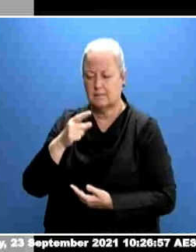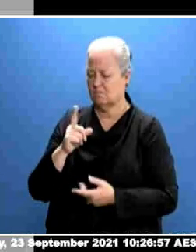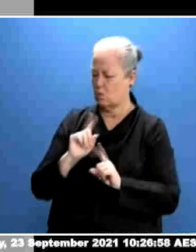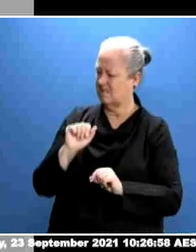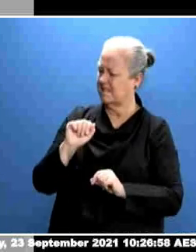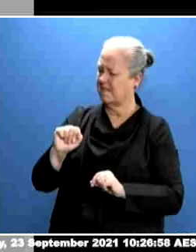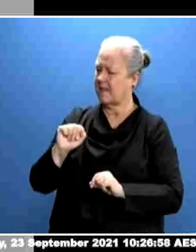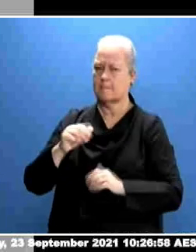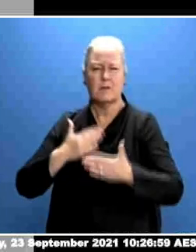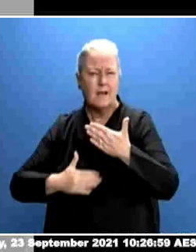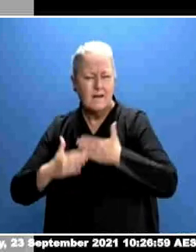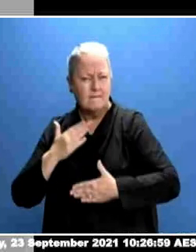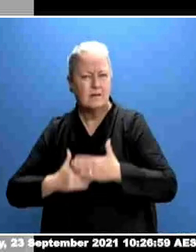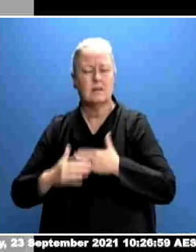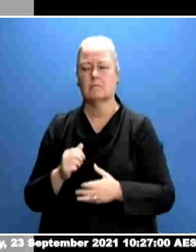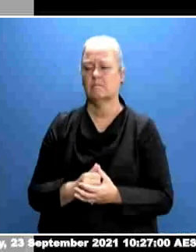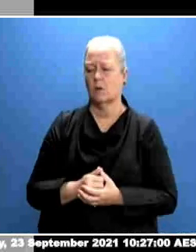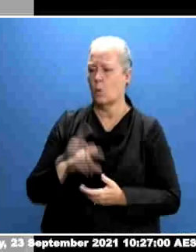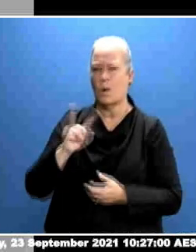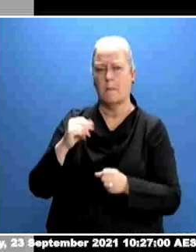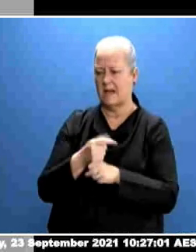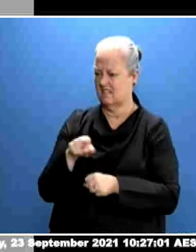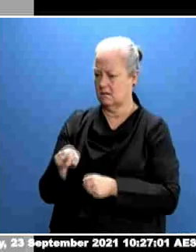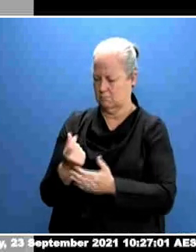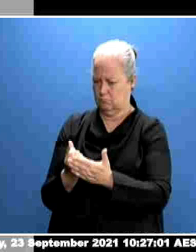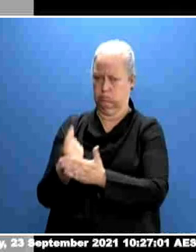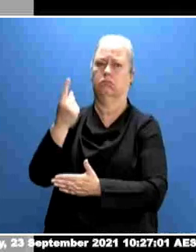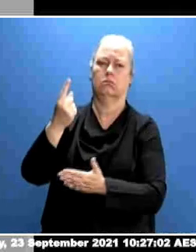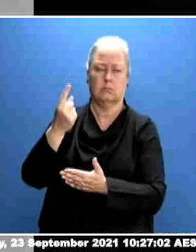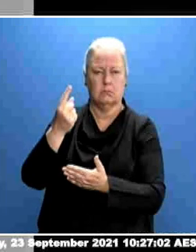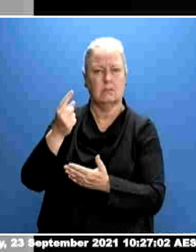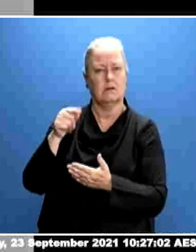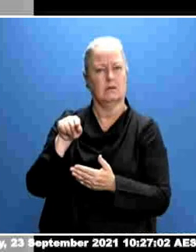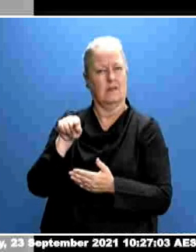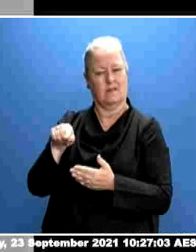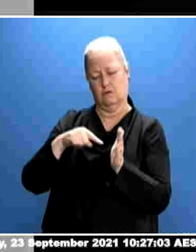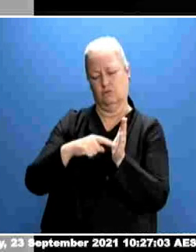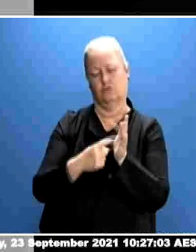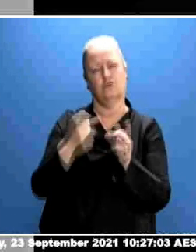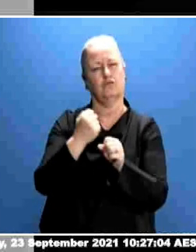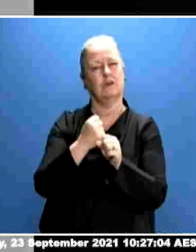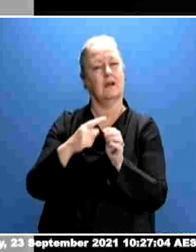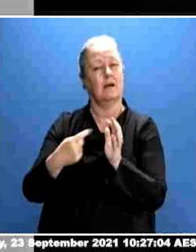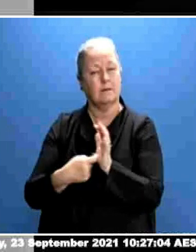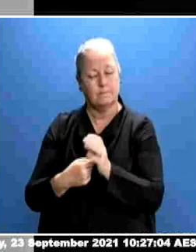and what may be a trigger for their behaviour? So there's a number of things that will contribute to a child